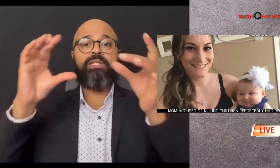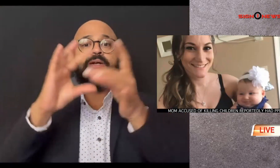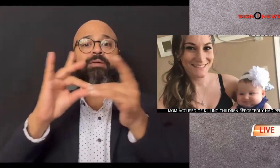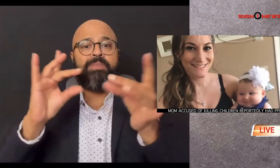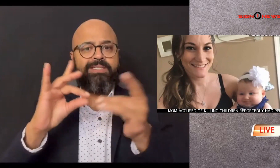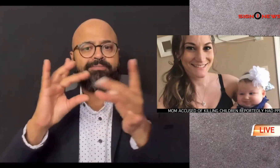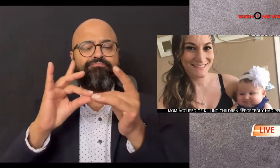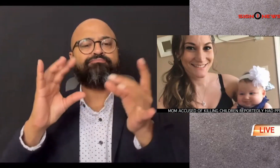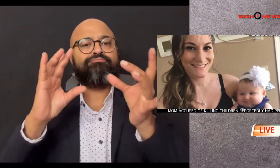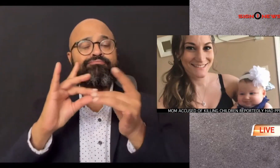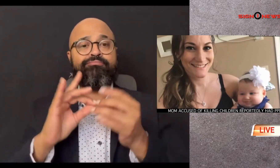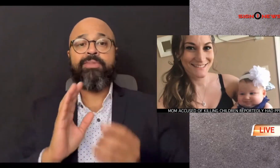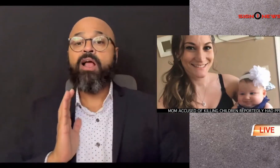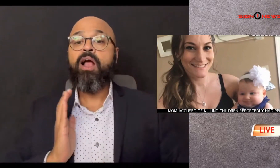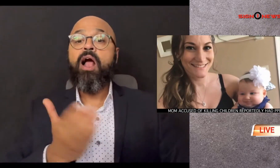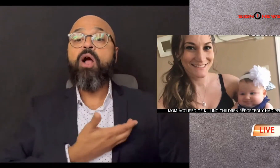He posted a message. saying